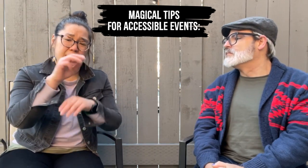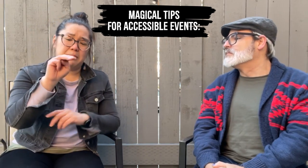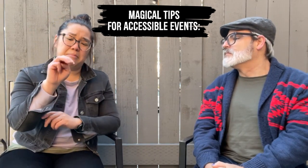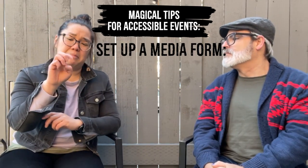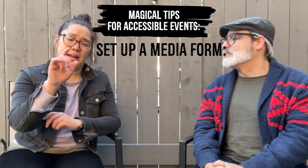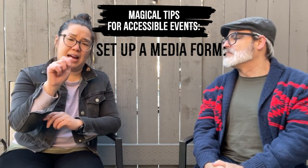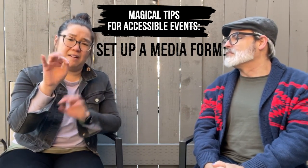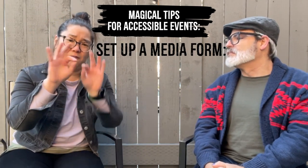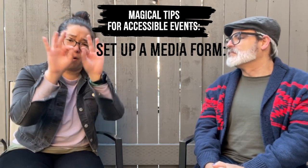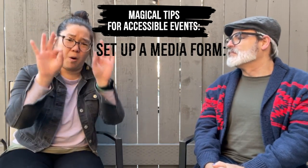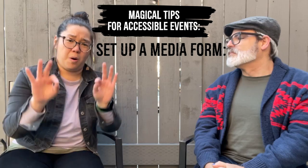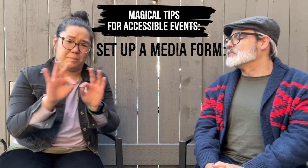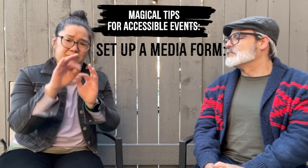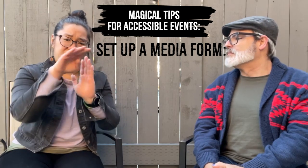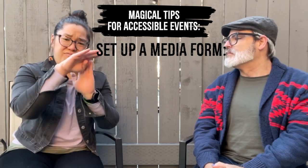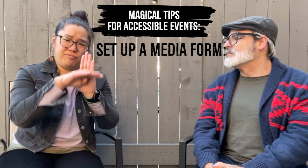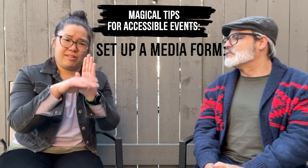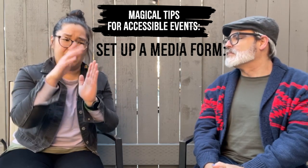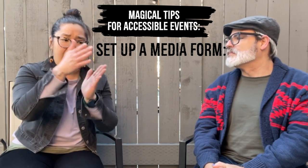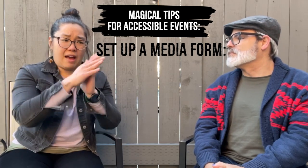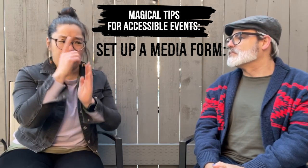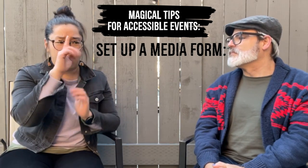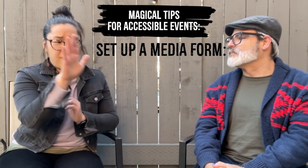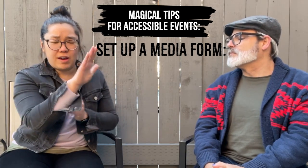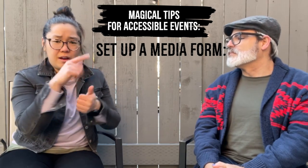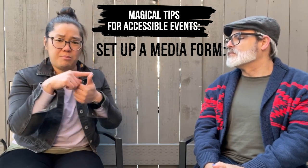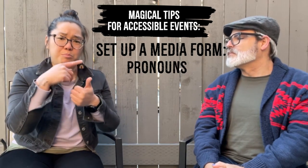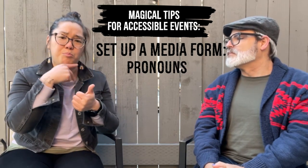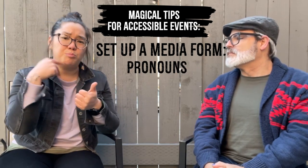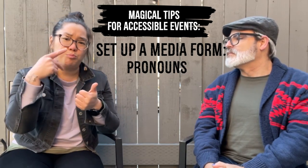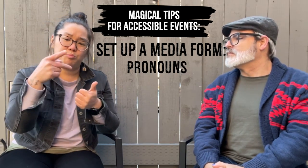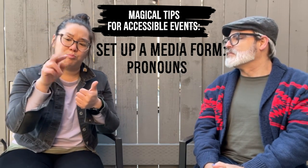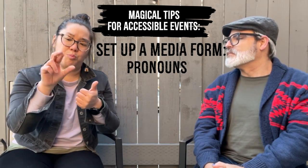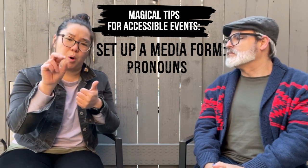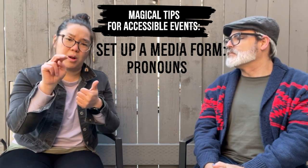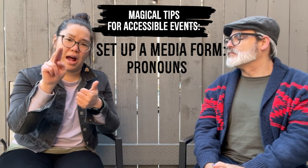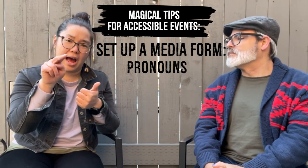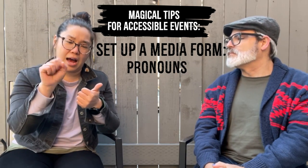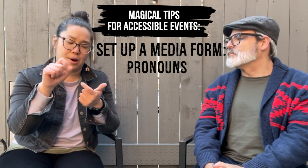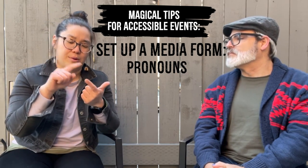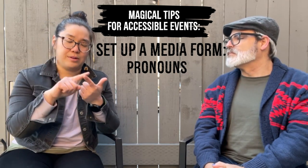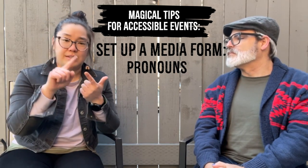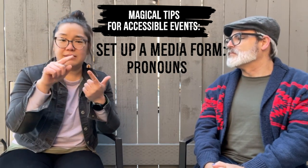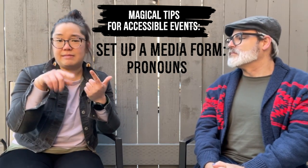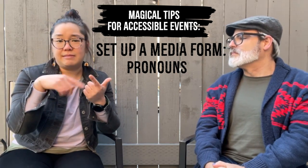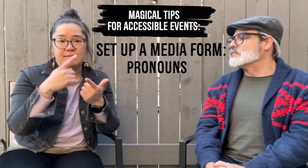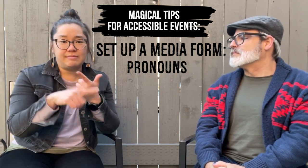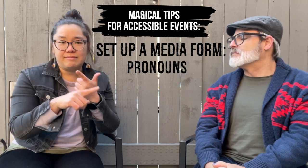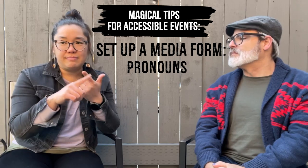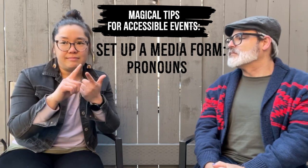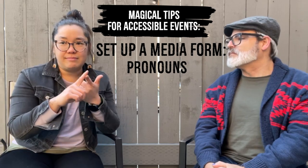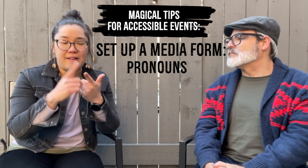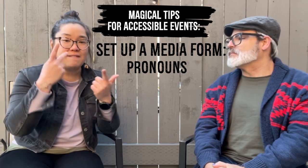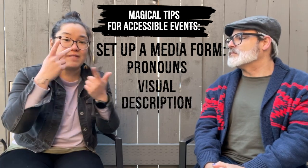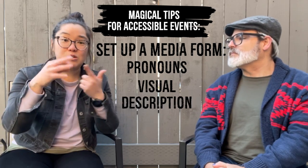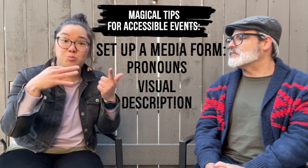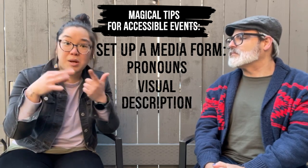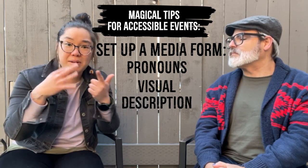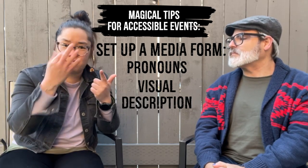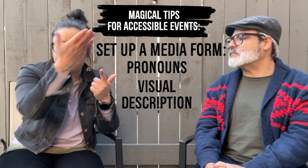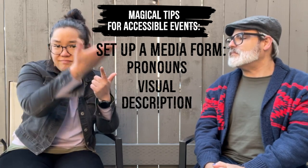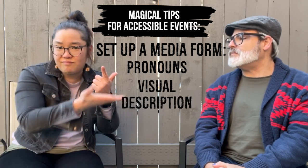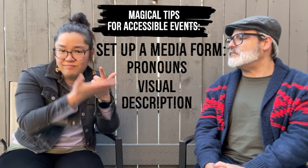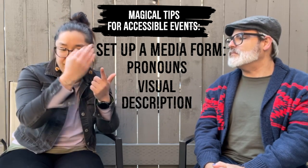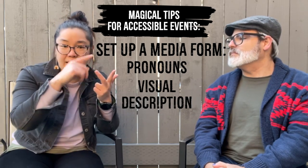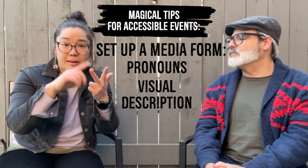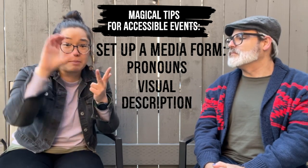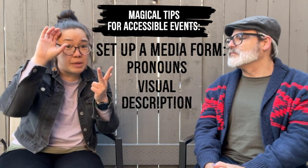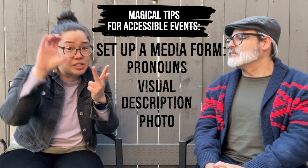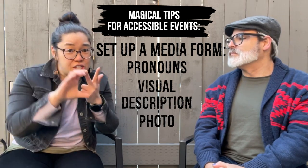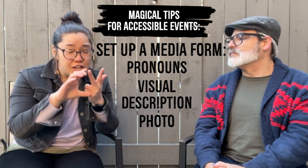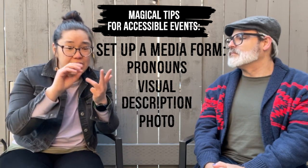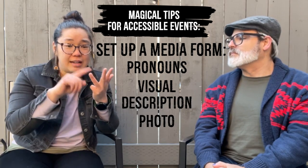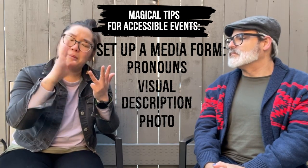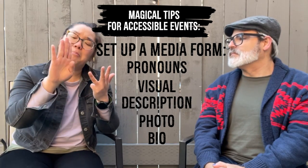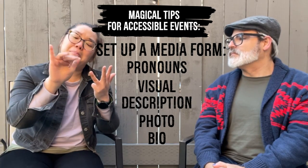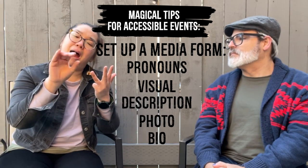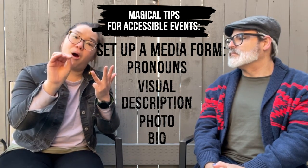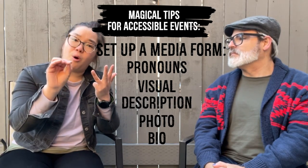Set up a media form for participants to provide their pronouns, visual description, photo, and bio.